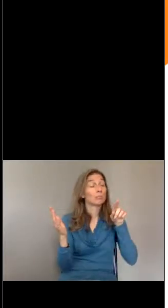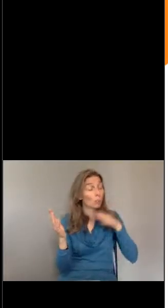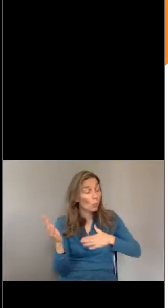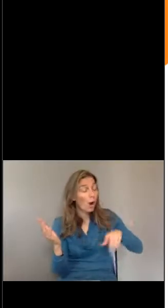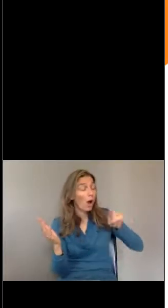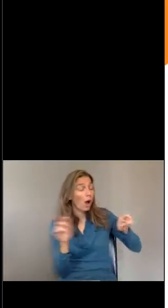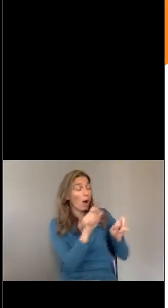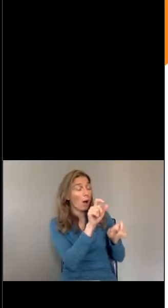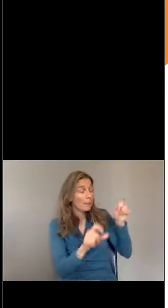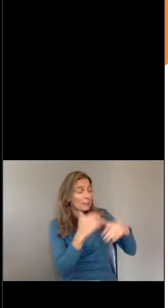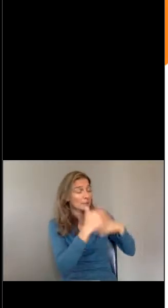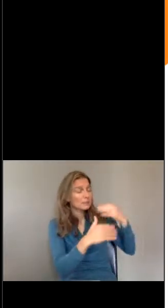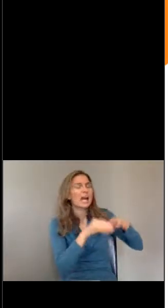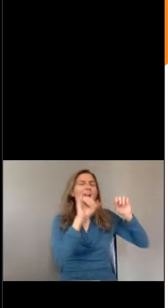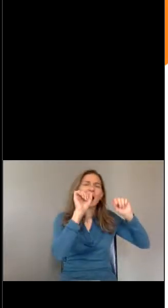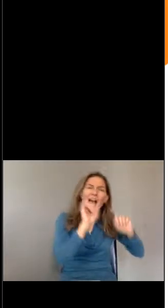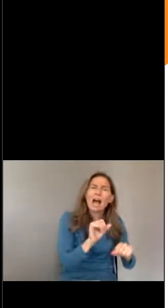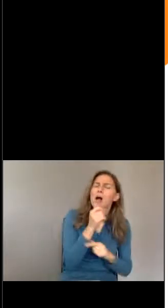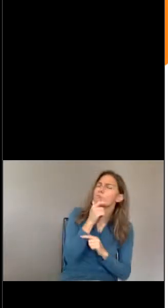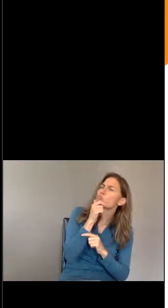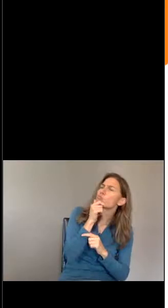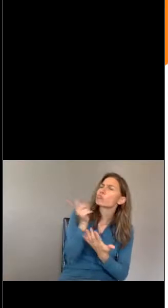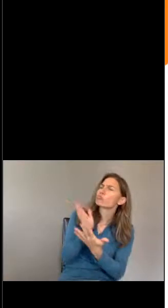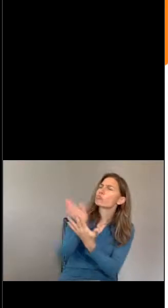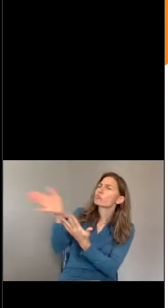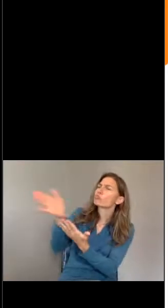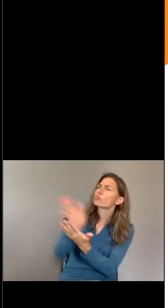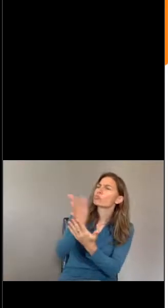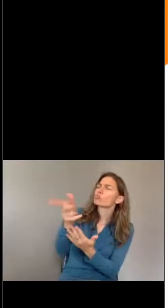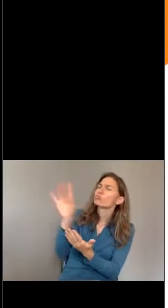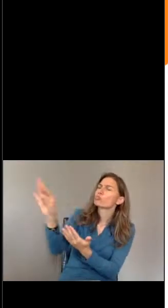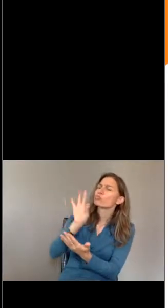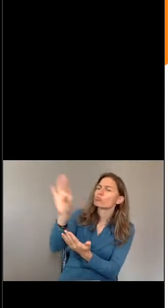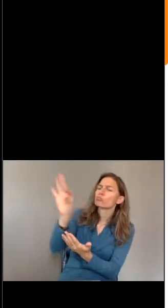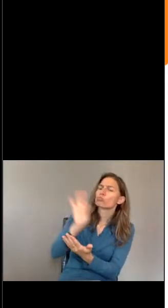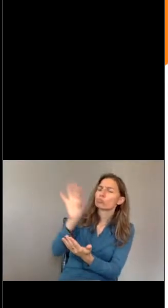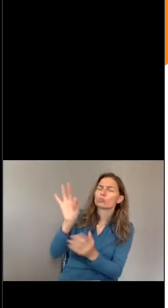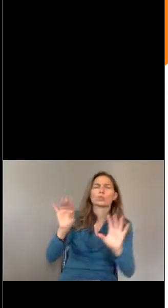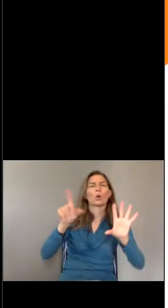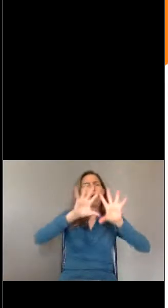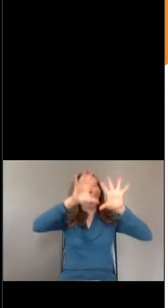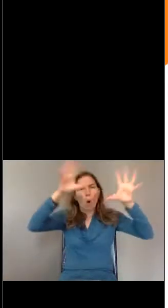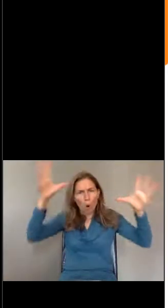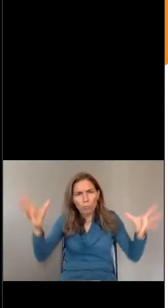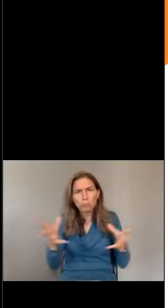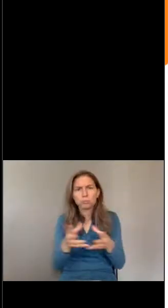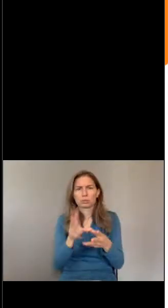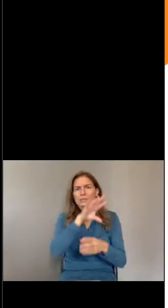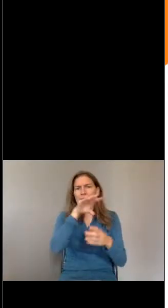so we've taken a very comprehensive approach. This approach is based on three basic pillars.